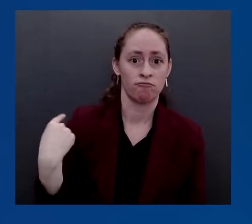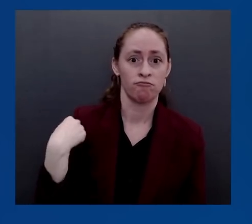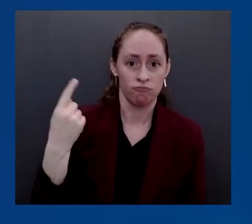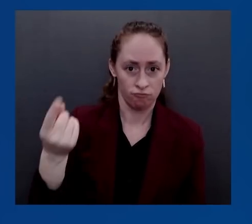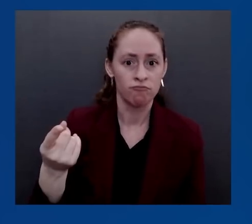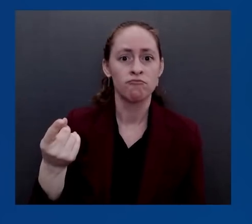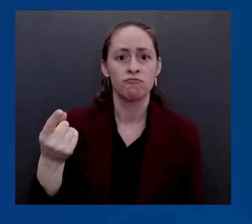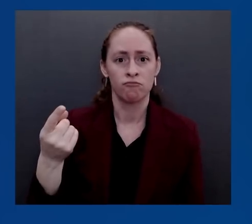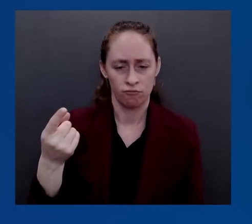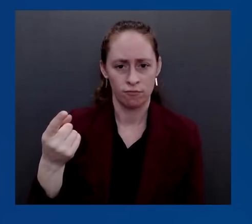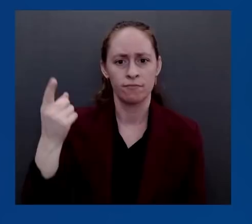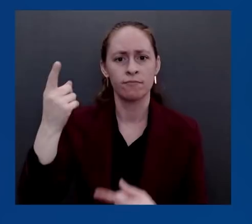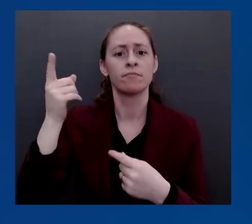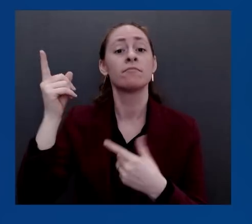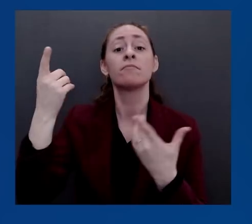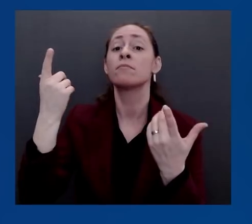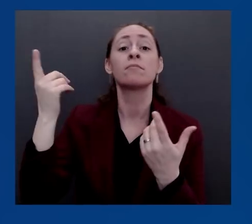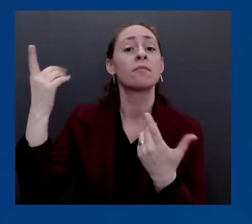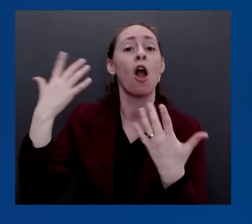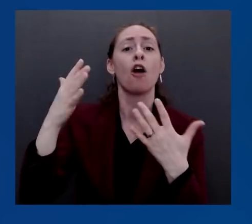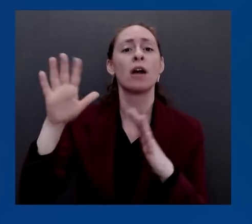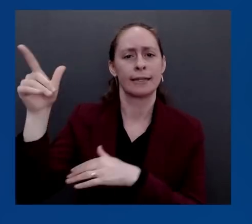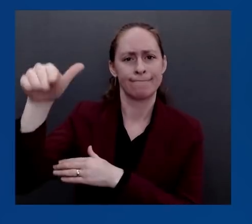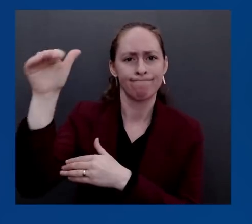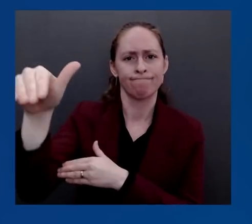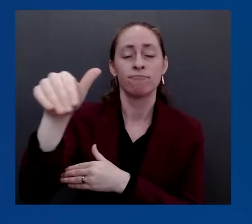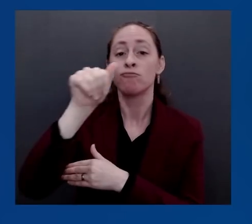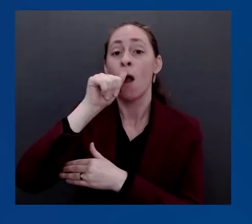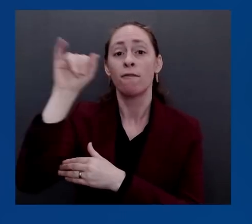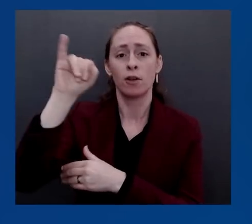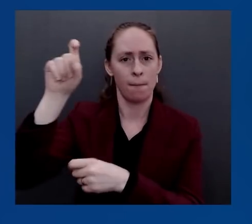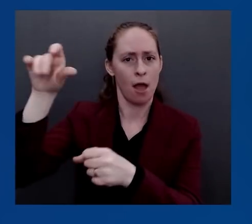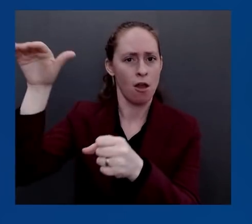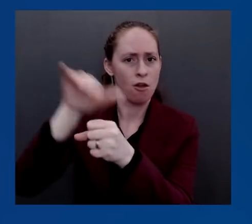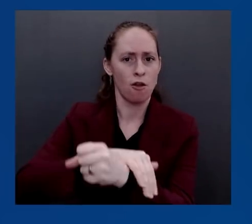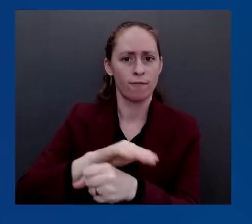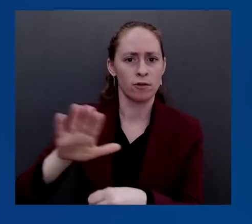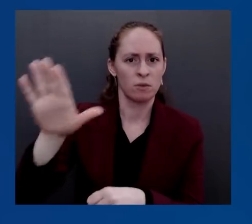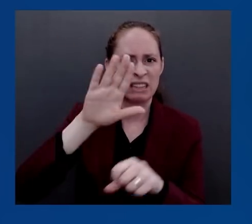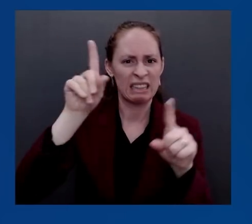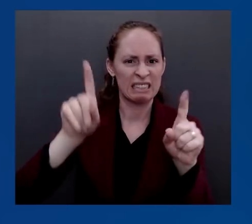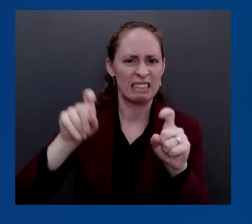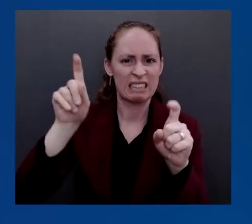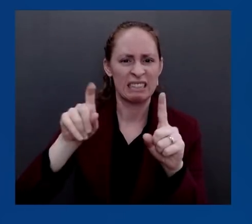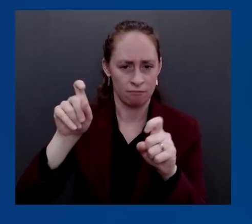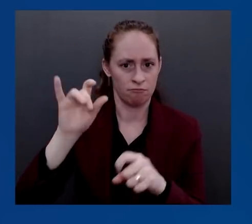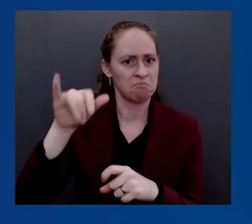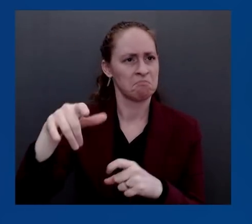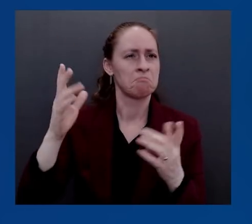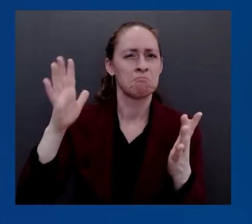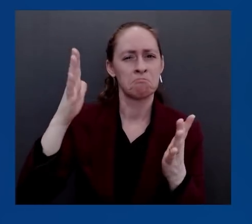So that's 150 million Americans covered by private insurance can now go to a pharmacy or to an online retailer